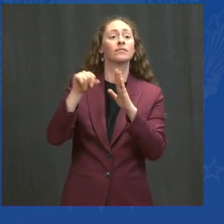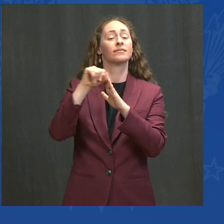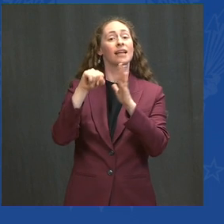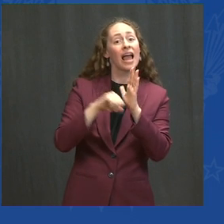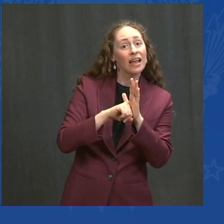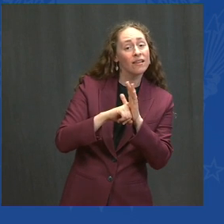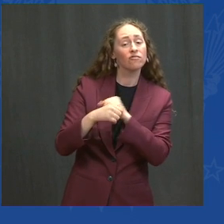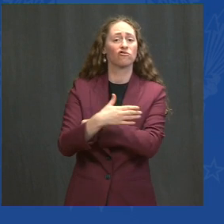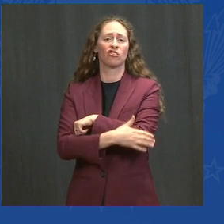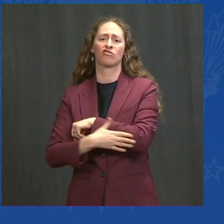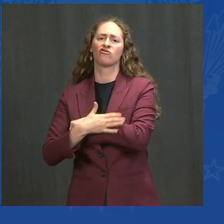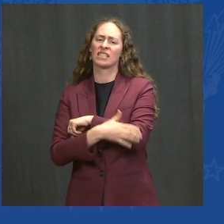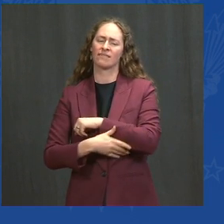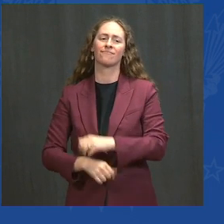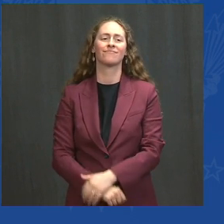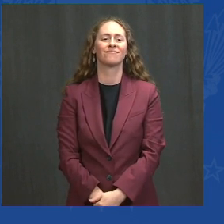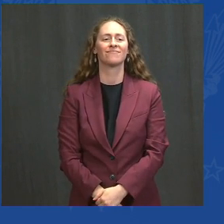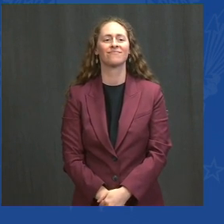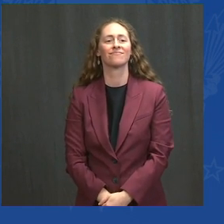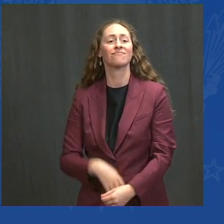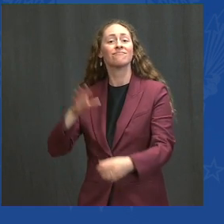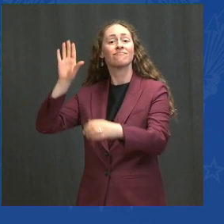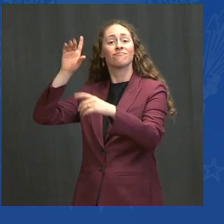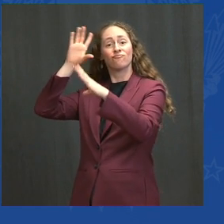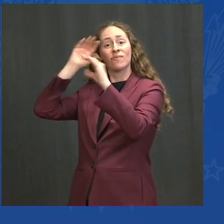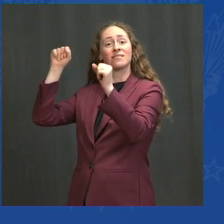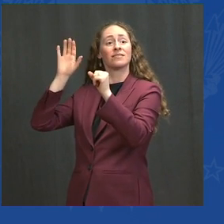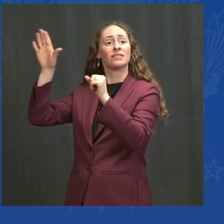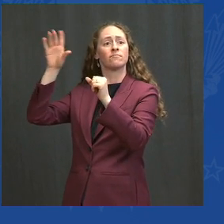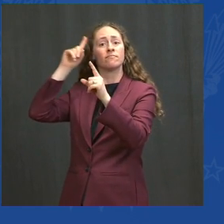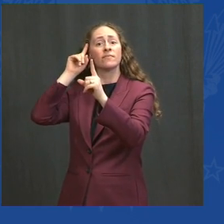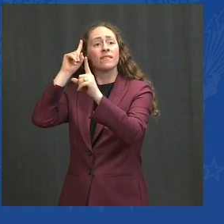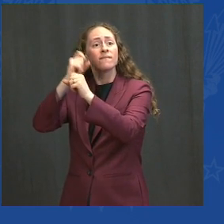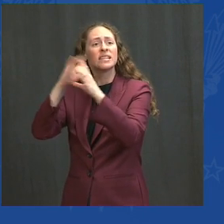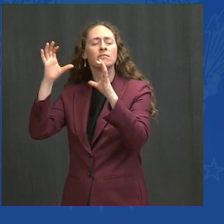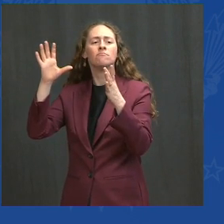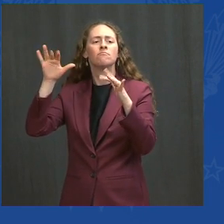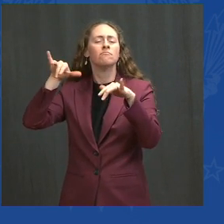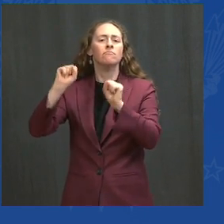President Biden's vision reveals the potential of our workforce and unlock the American dreams.